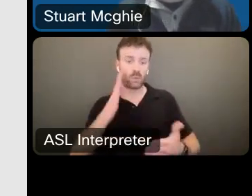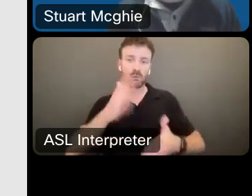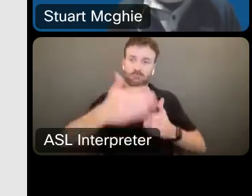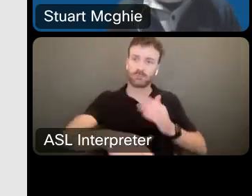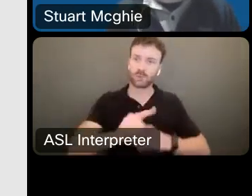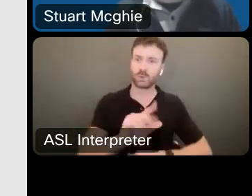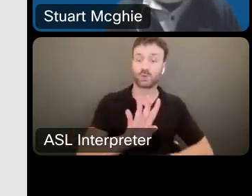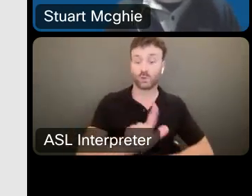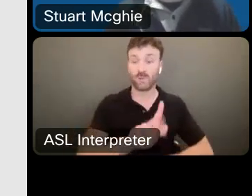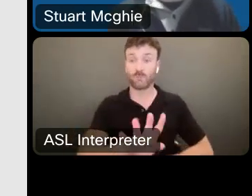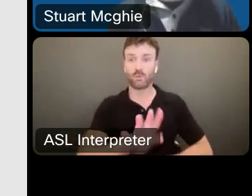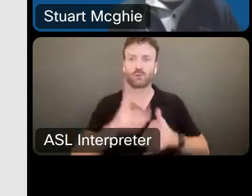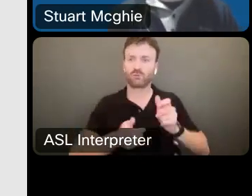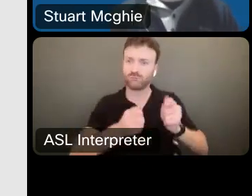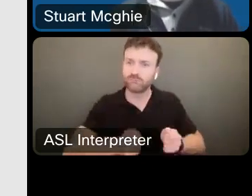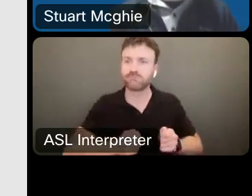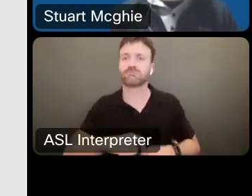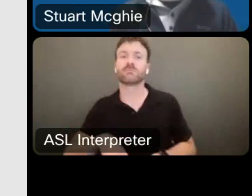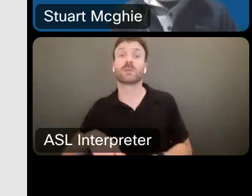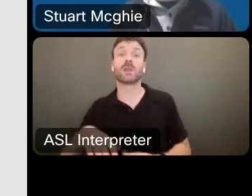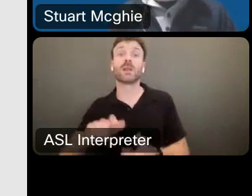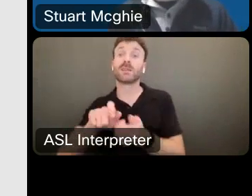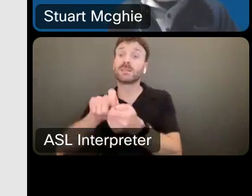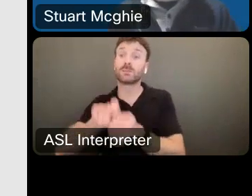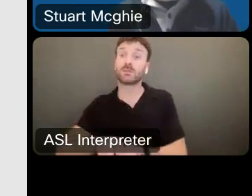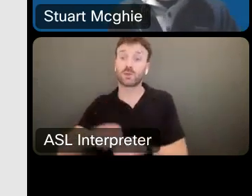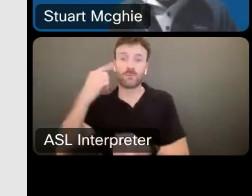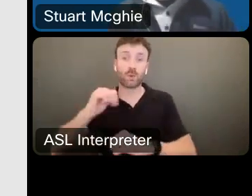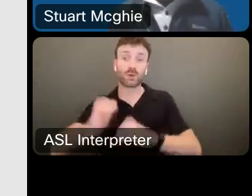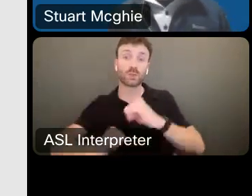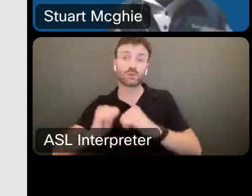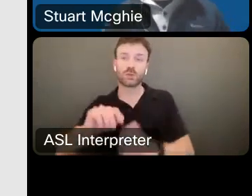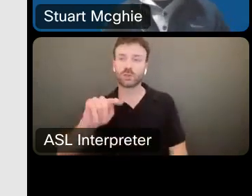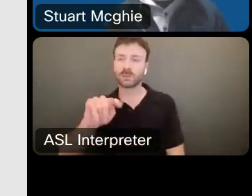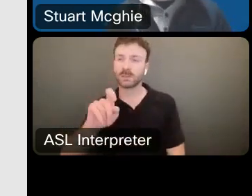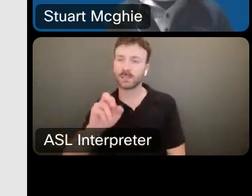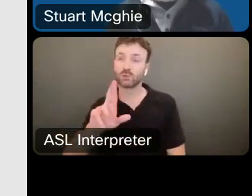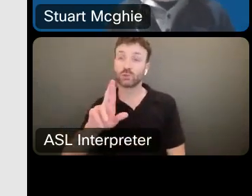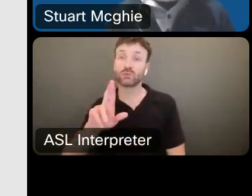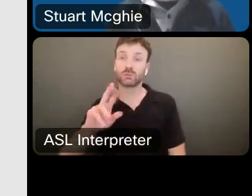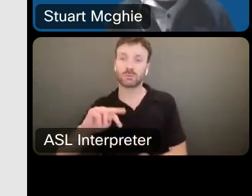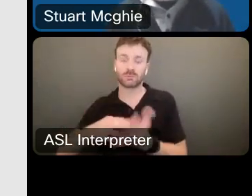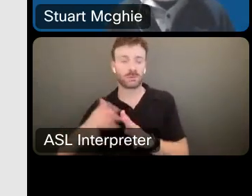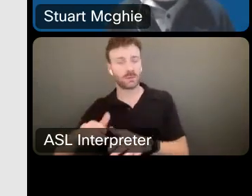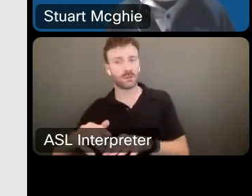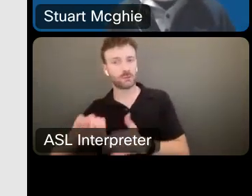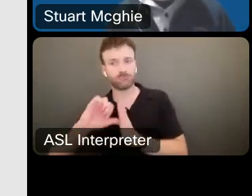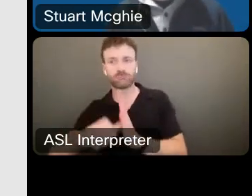Also specifications in the construction tenders that reinforces all the priorities for accessibility